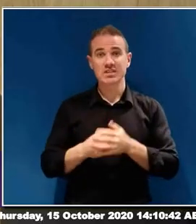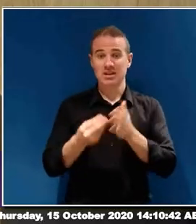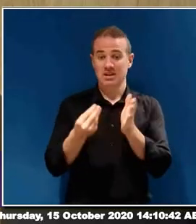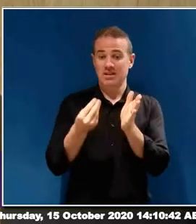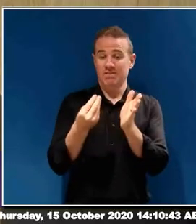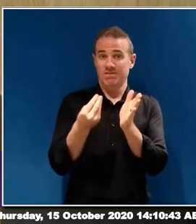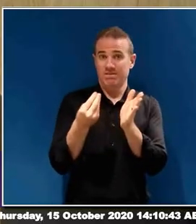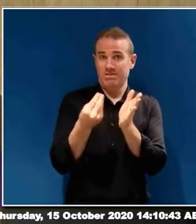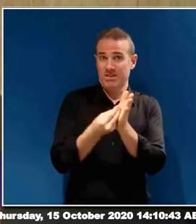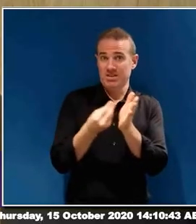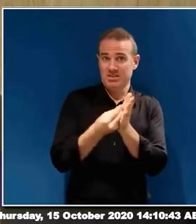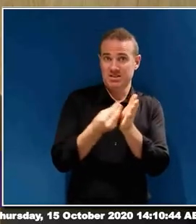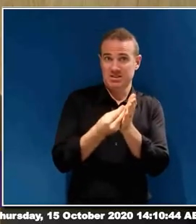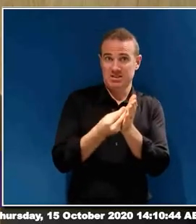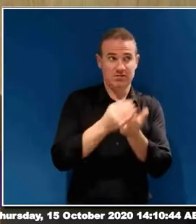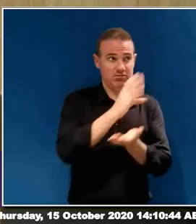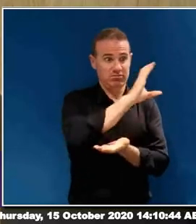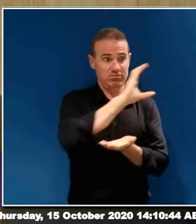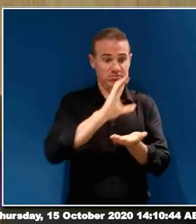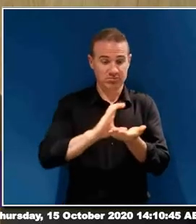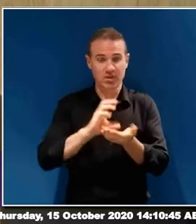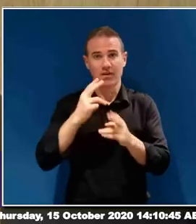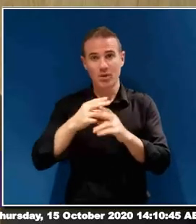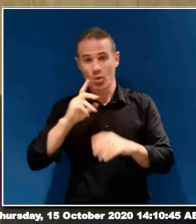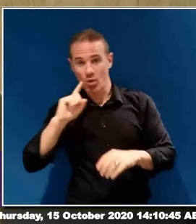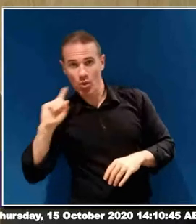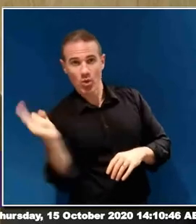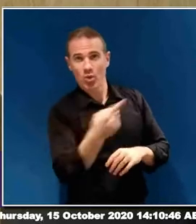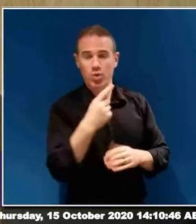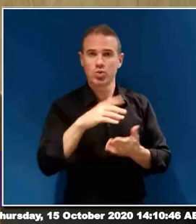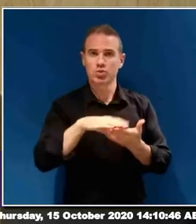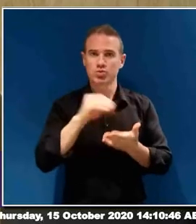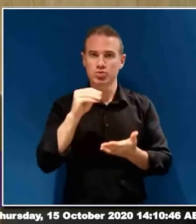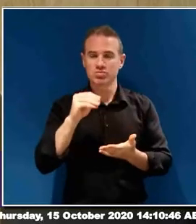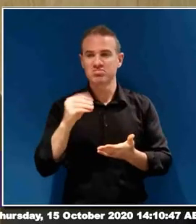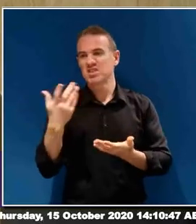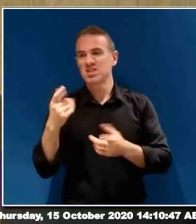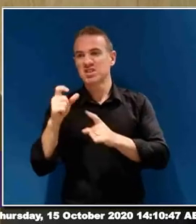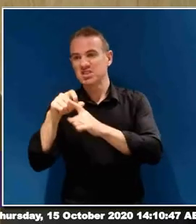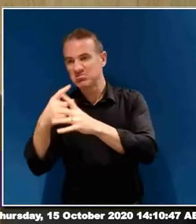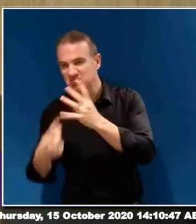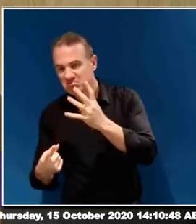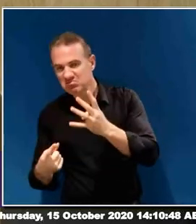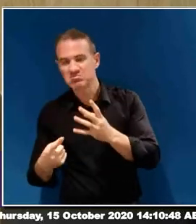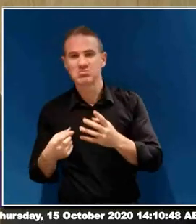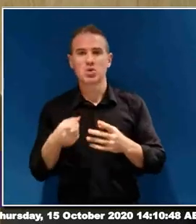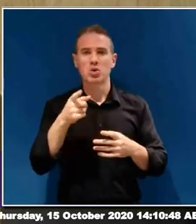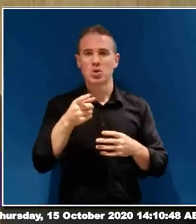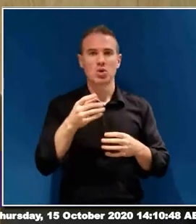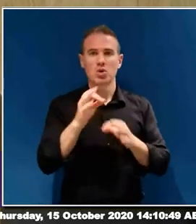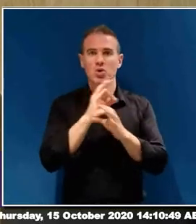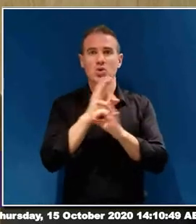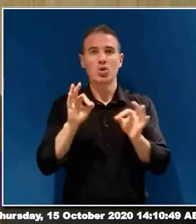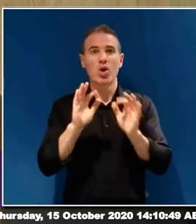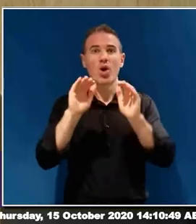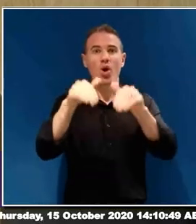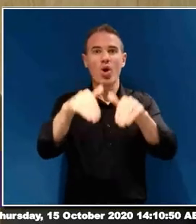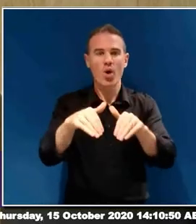students with disability, students in out-of-home care, students from First Nations, refugee students,